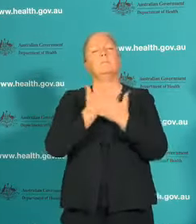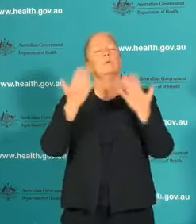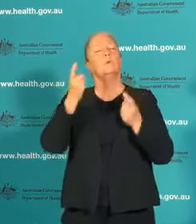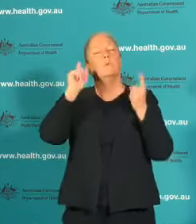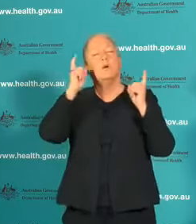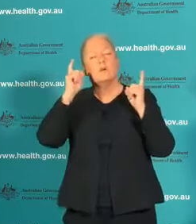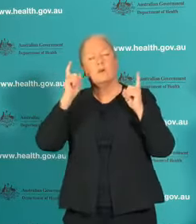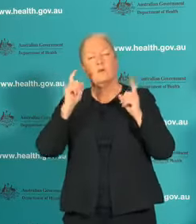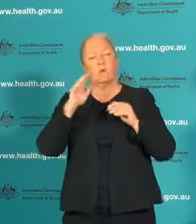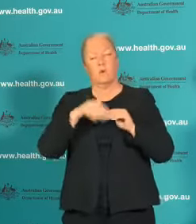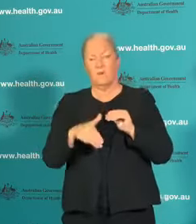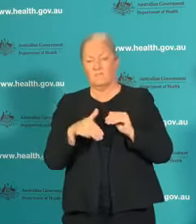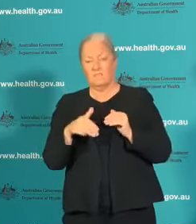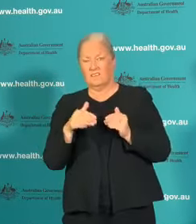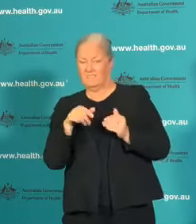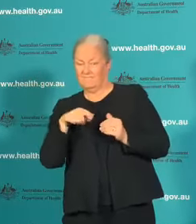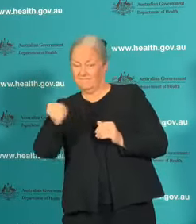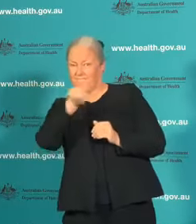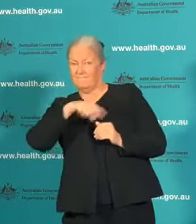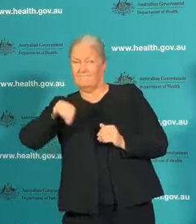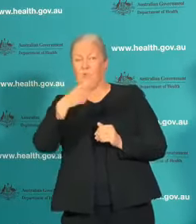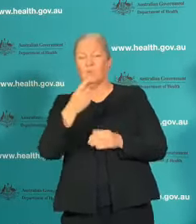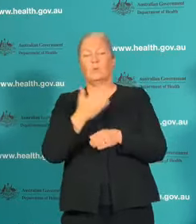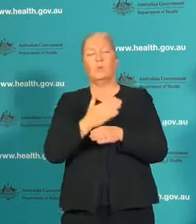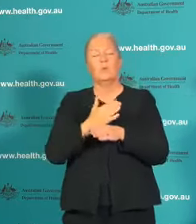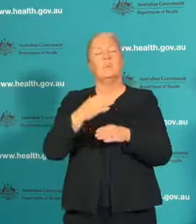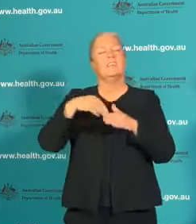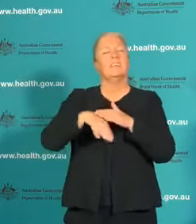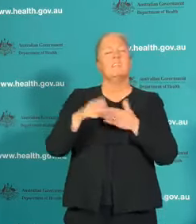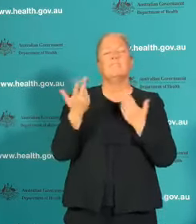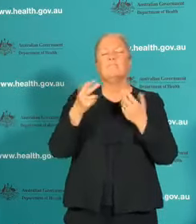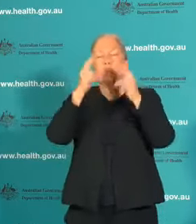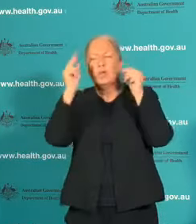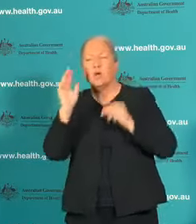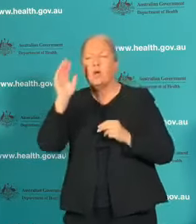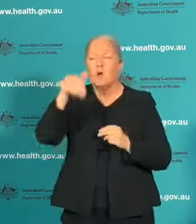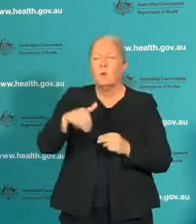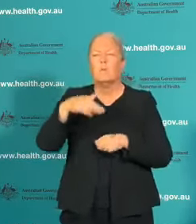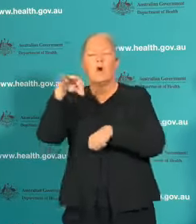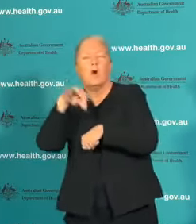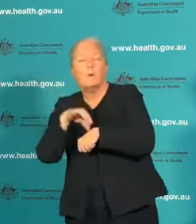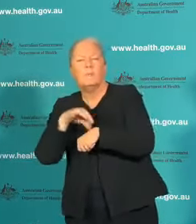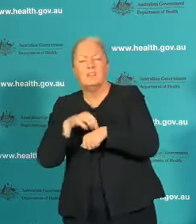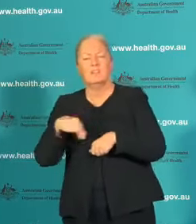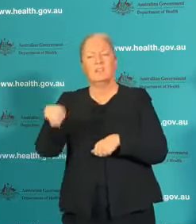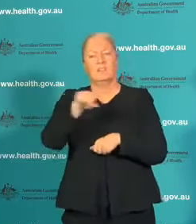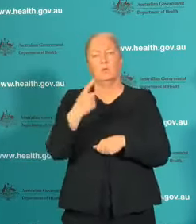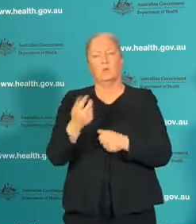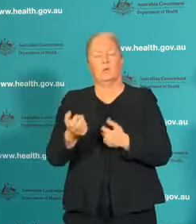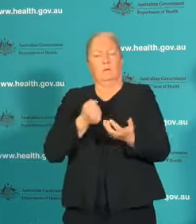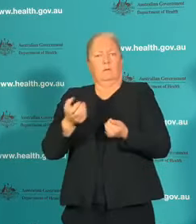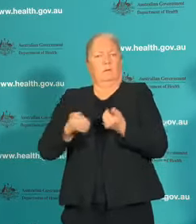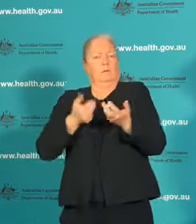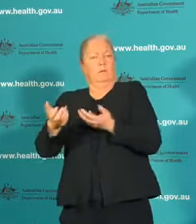COVID-19 among colleagues working in health care and aged care settings in Victoria. It's imperative that people